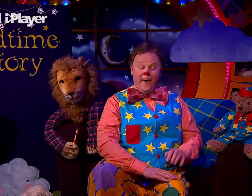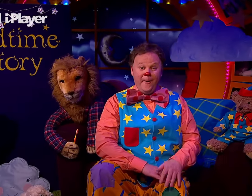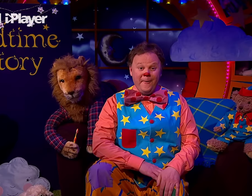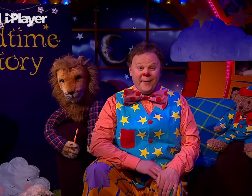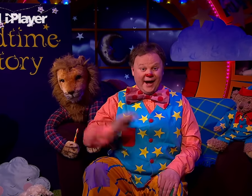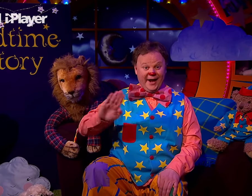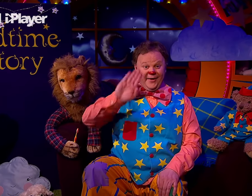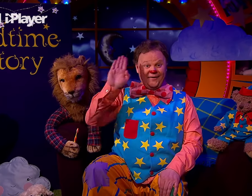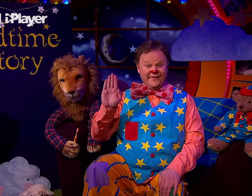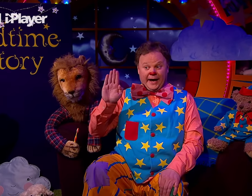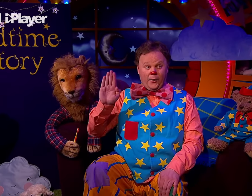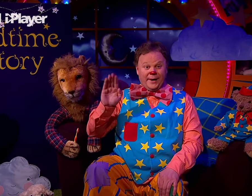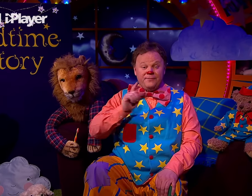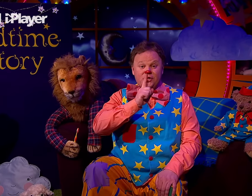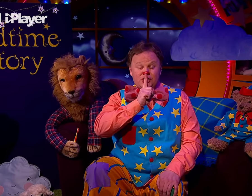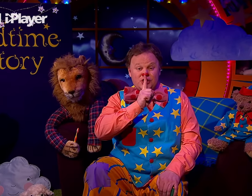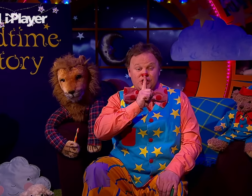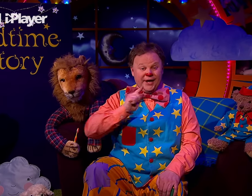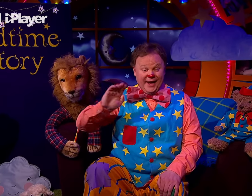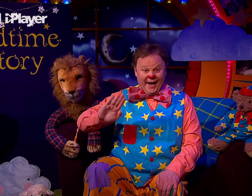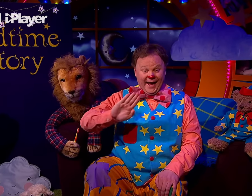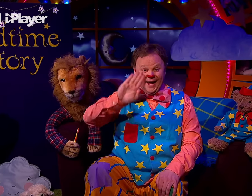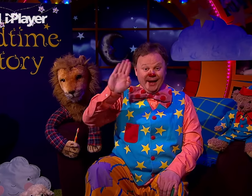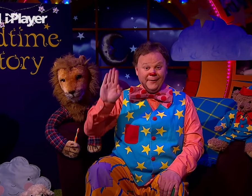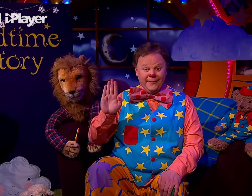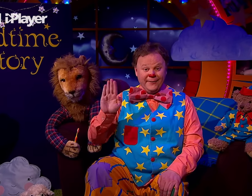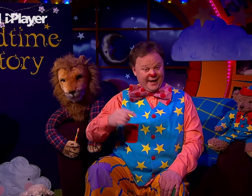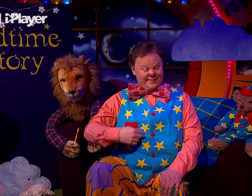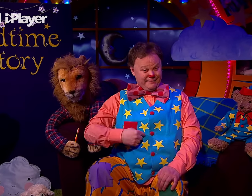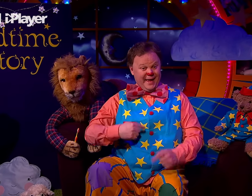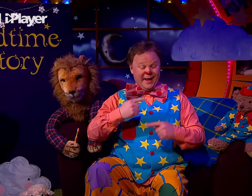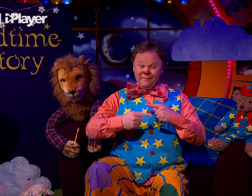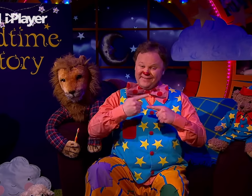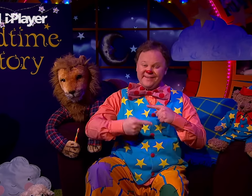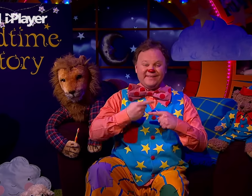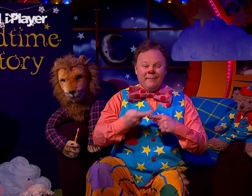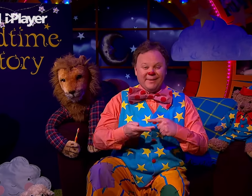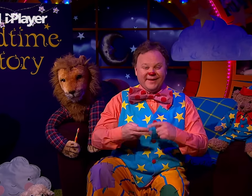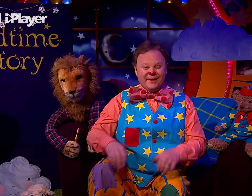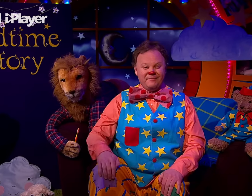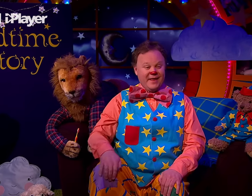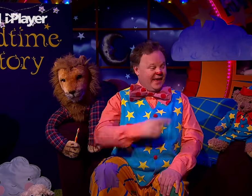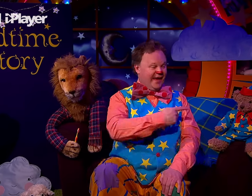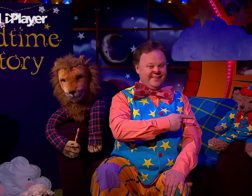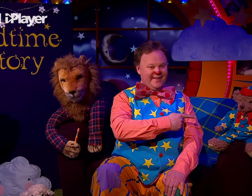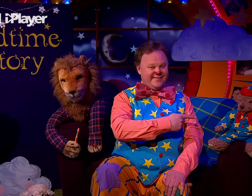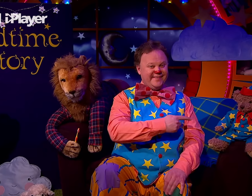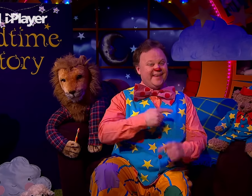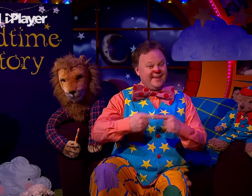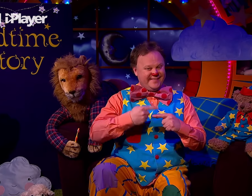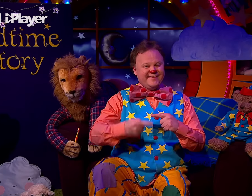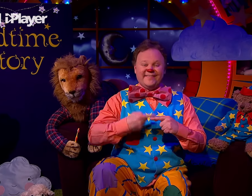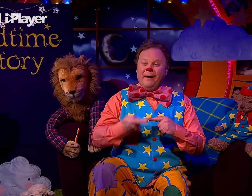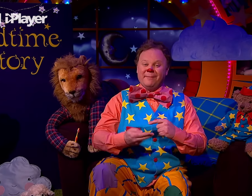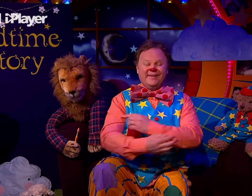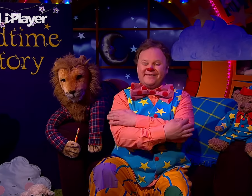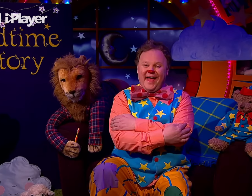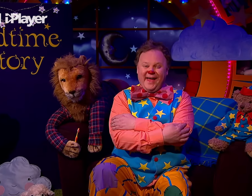oh hello oh hello it's me mr tumble and this is tumble ted